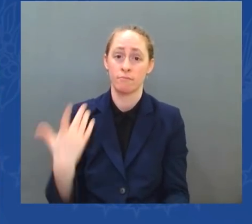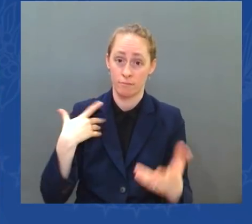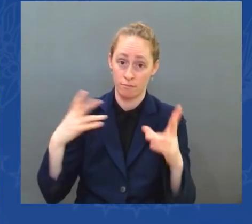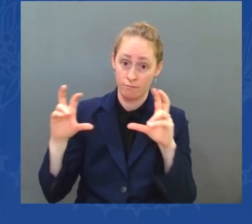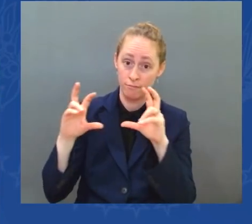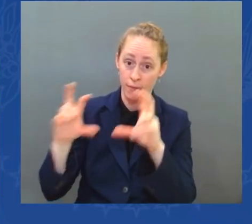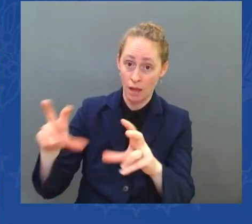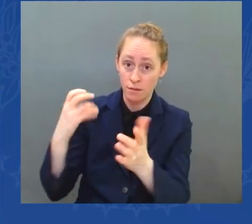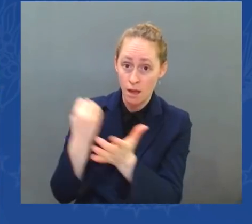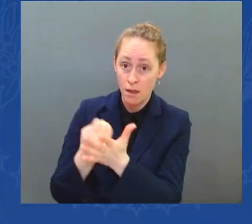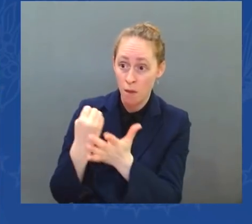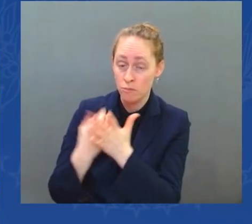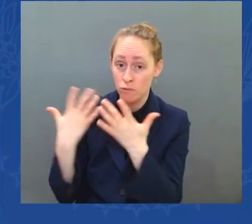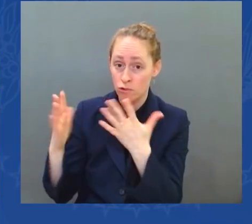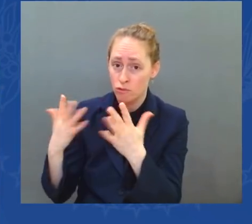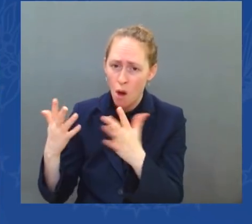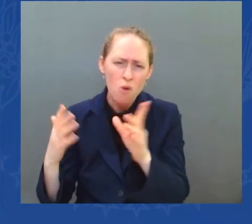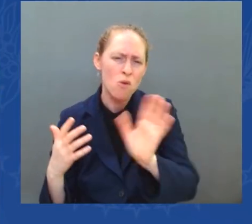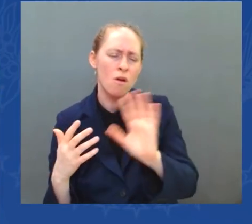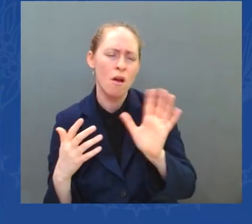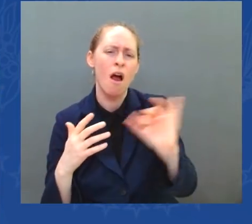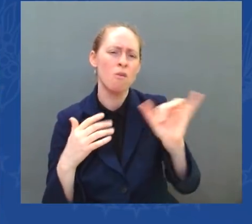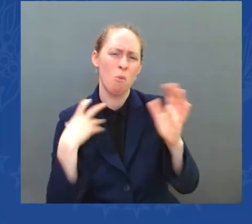my administration hears and sees people who need it badly.